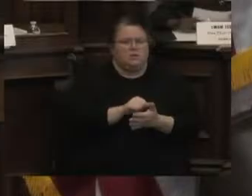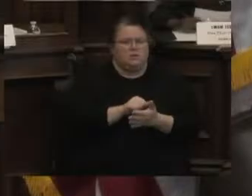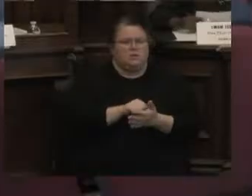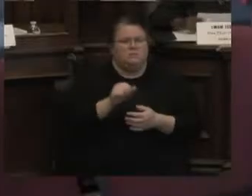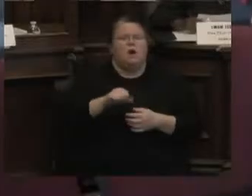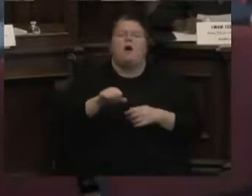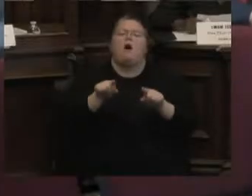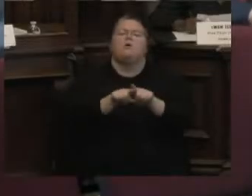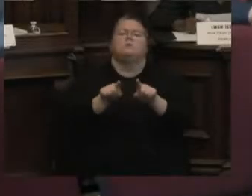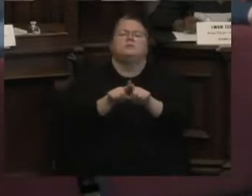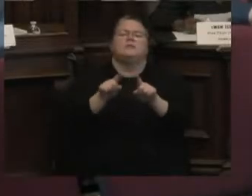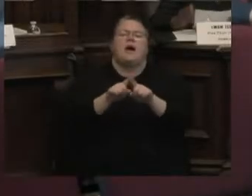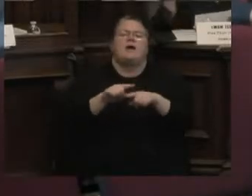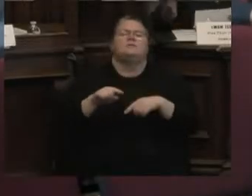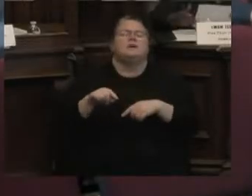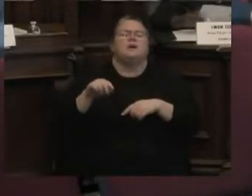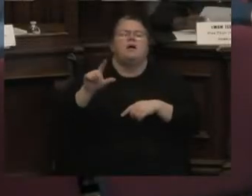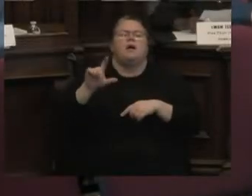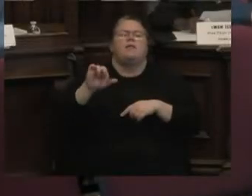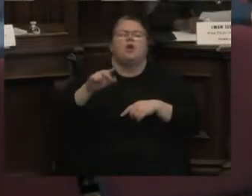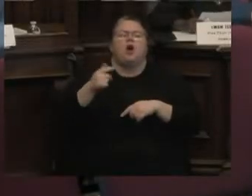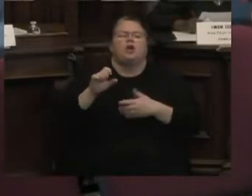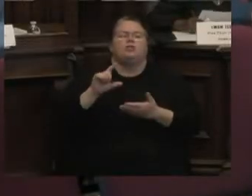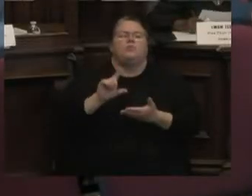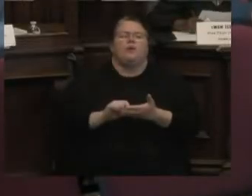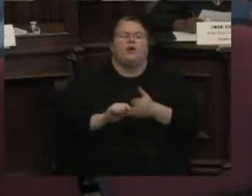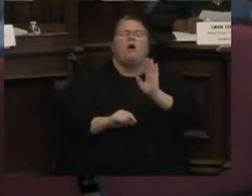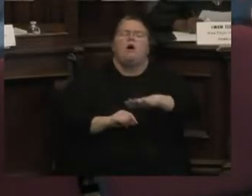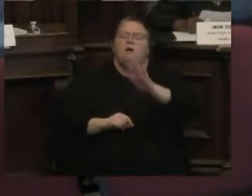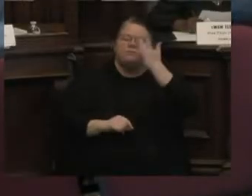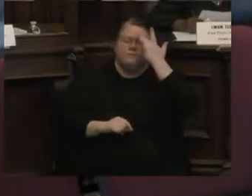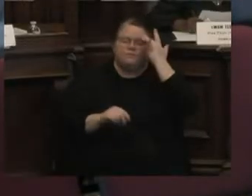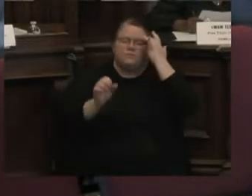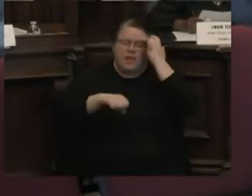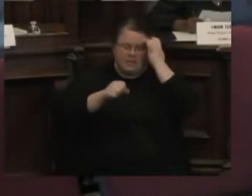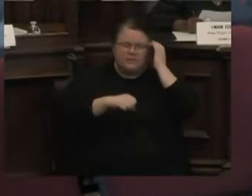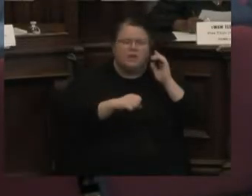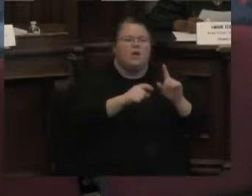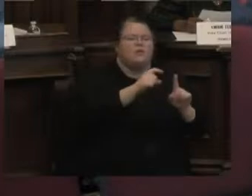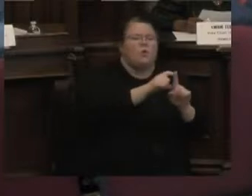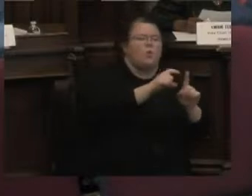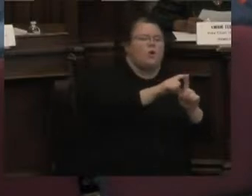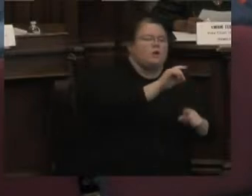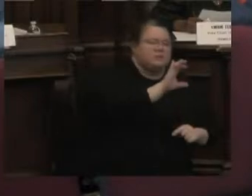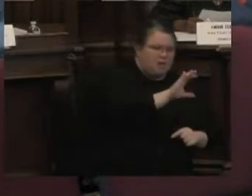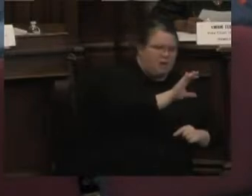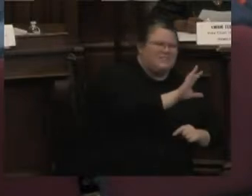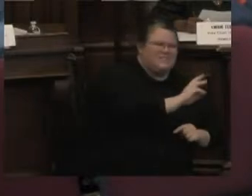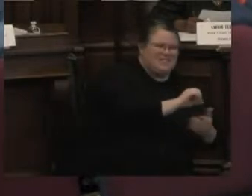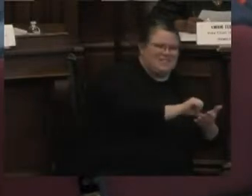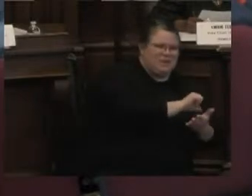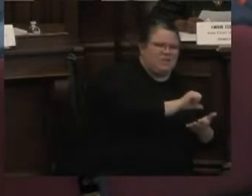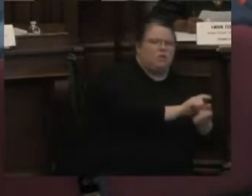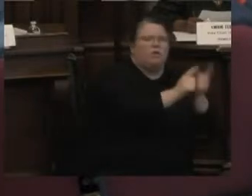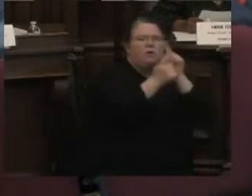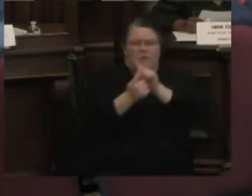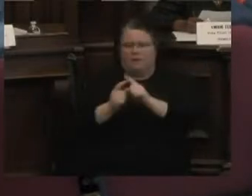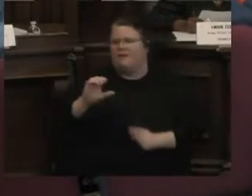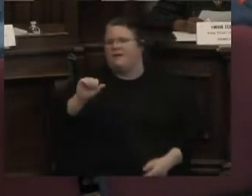long. The public. I thought it was just okay. Well, regardless.